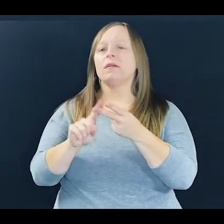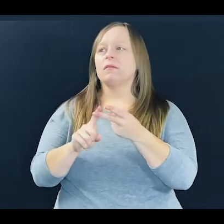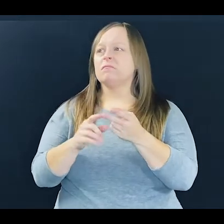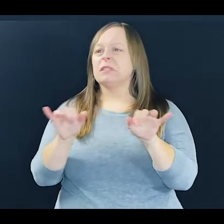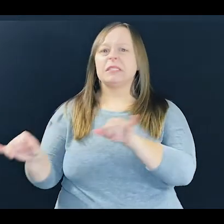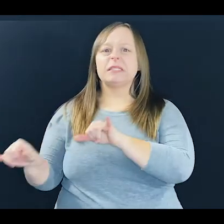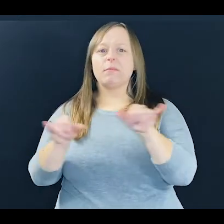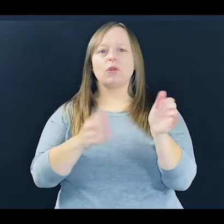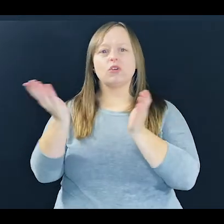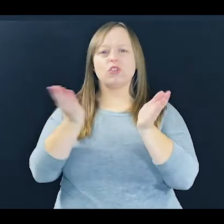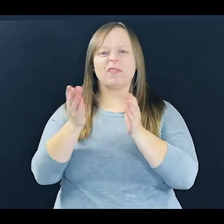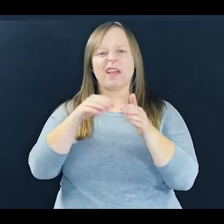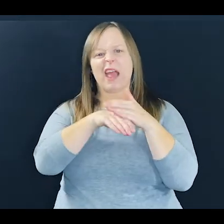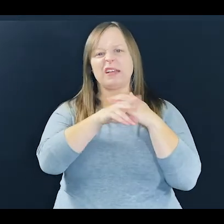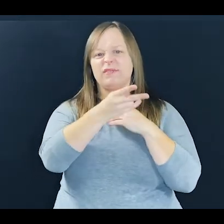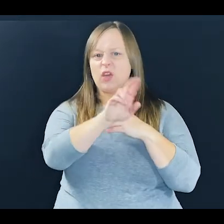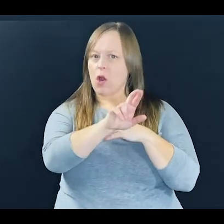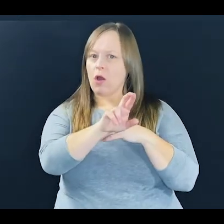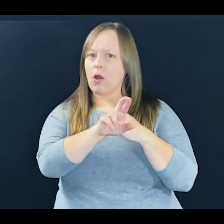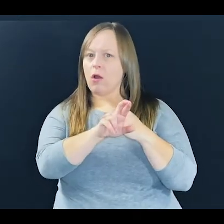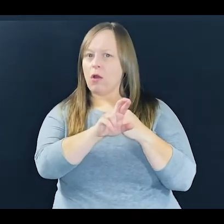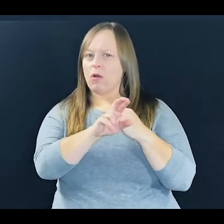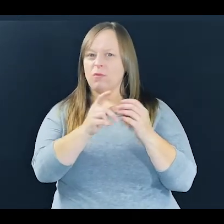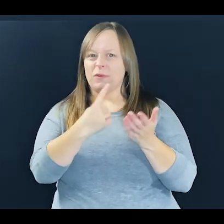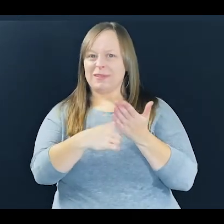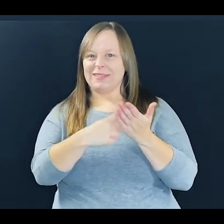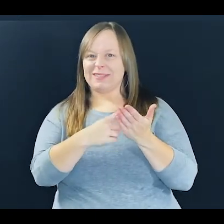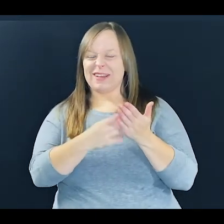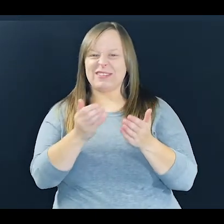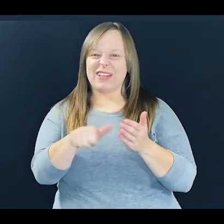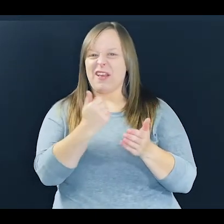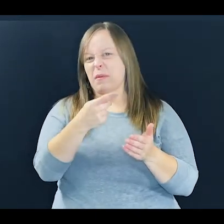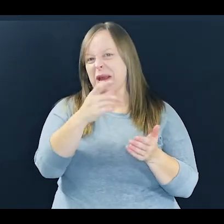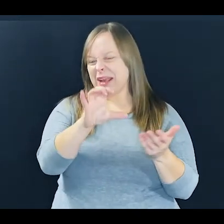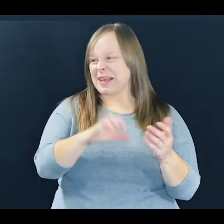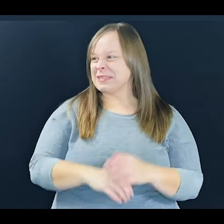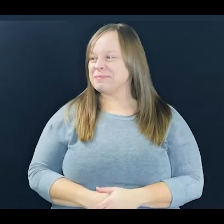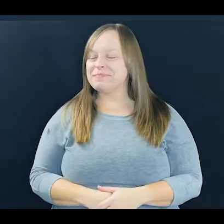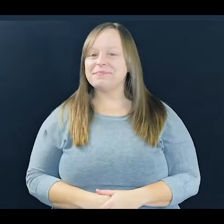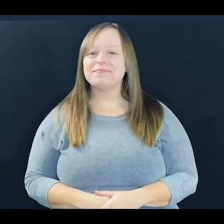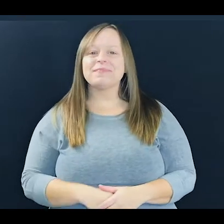And it's a very similar service to that of ACCES-VR, which we've also discussed in the other podcast.